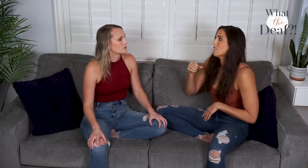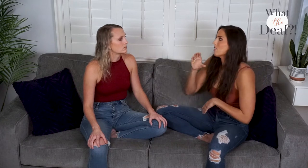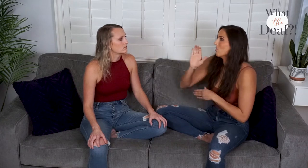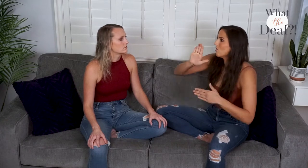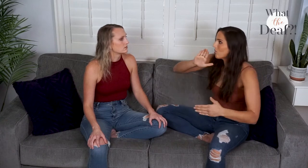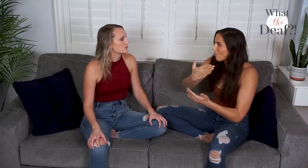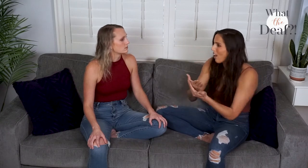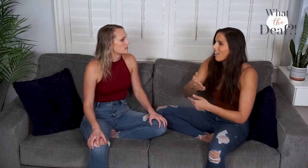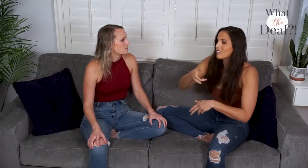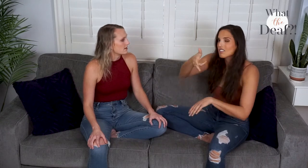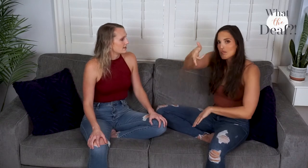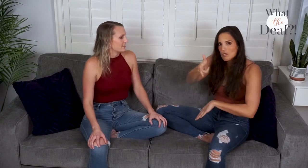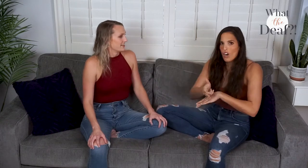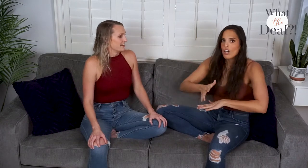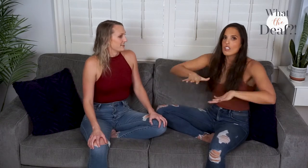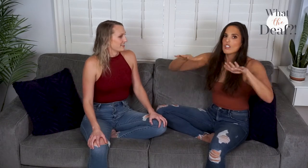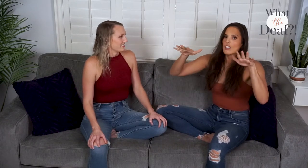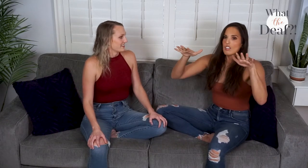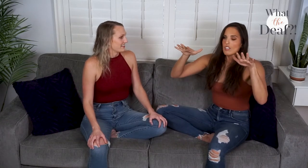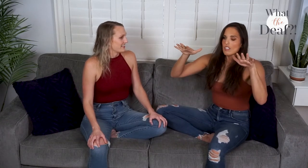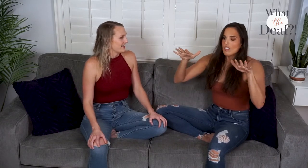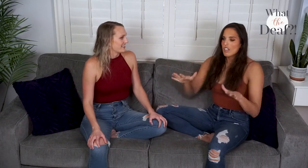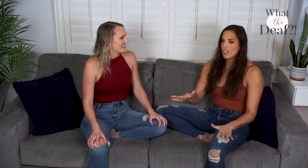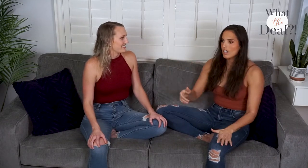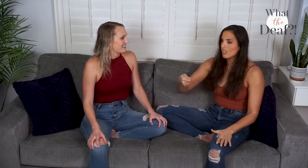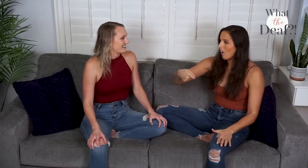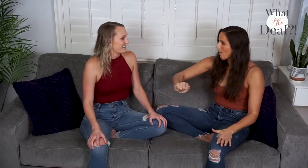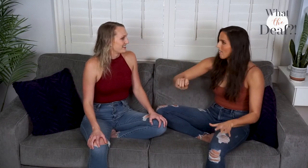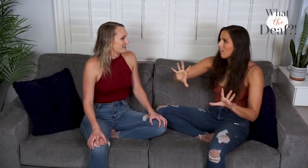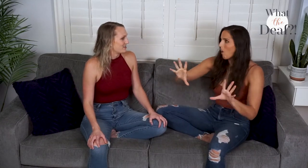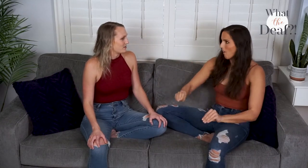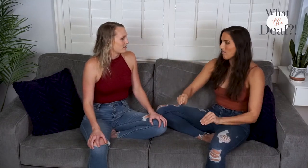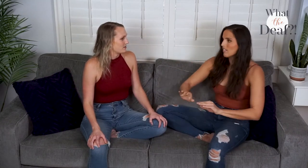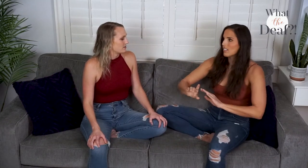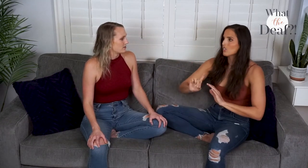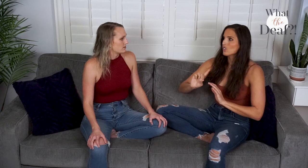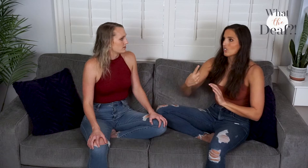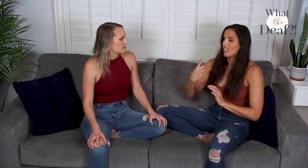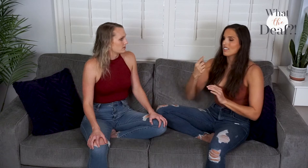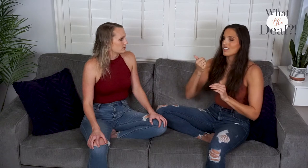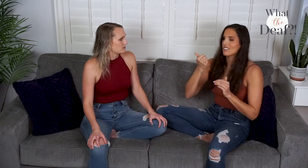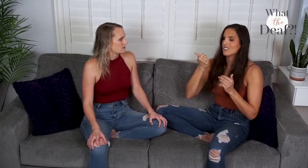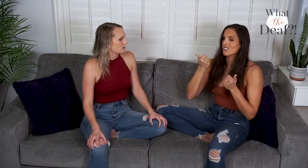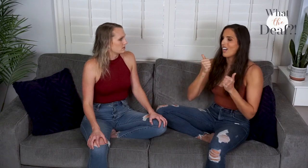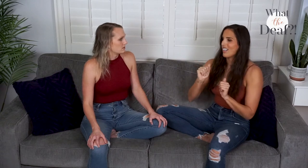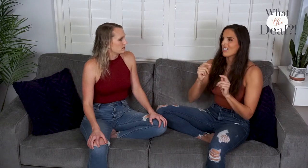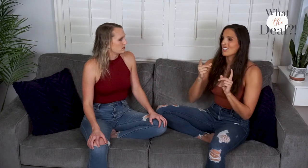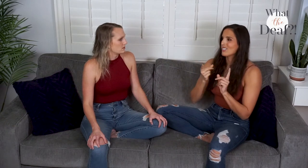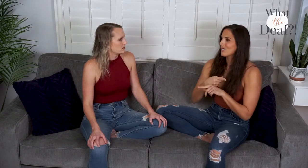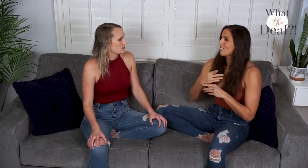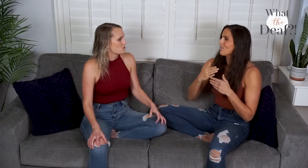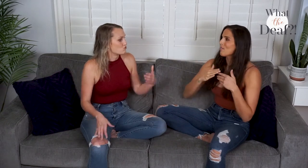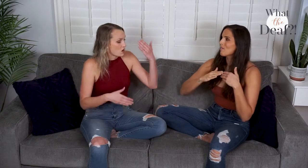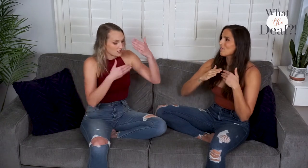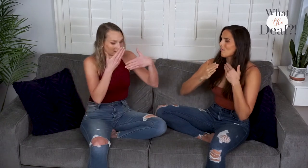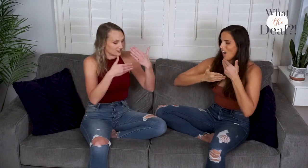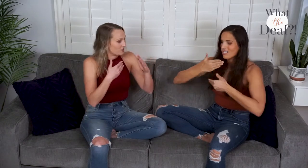So we arrived, we parked, and just settled down a little bit, turned the lights off, turned the car off and just tried to process everything…